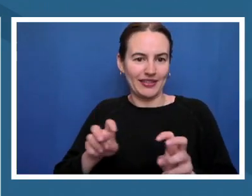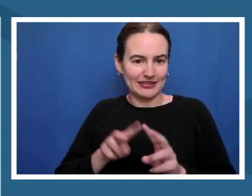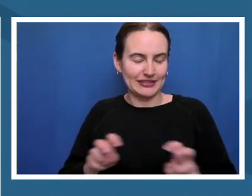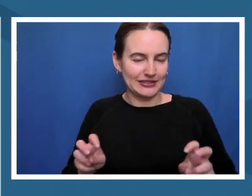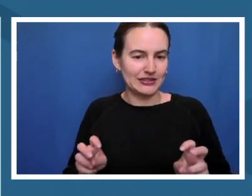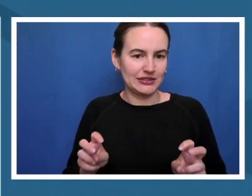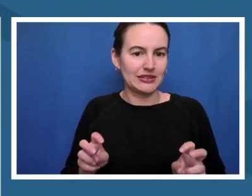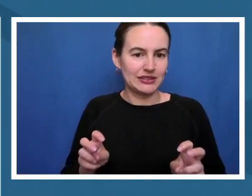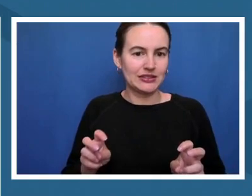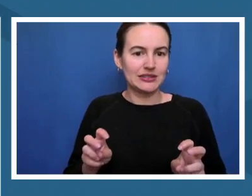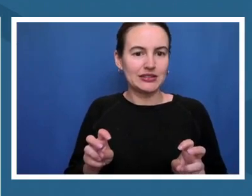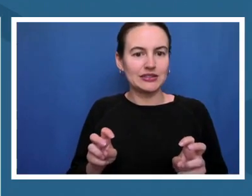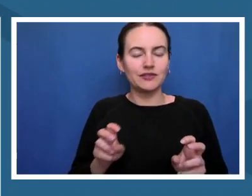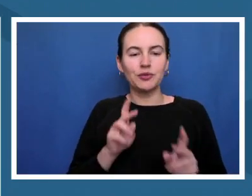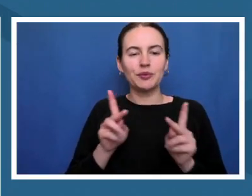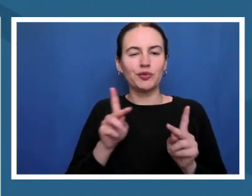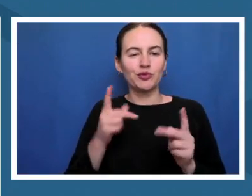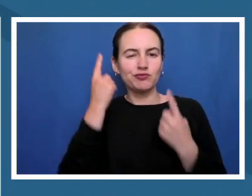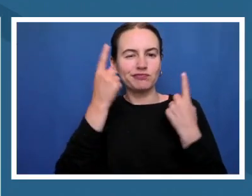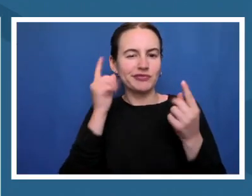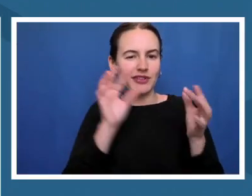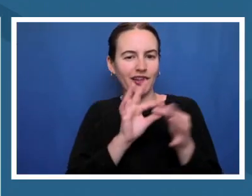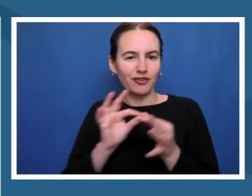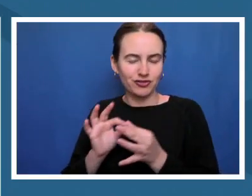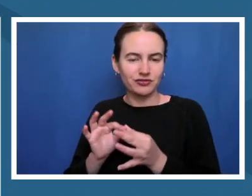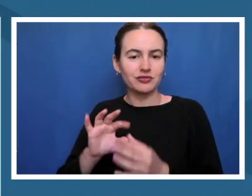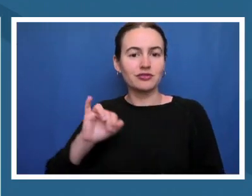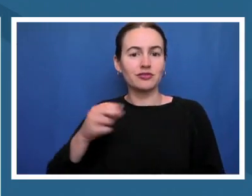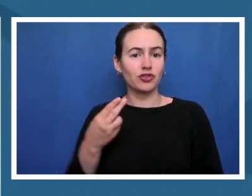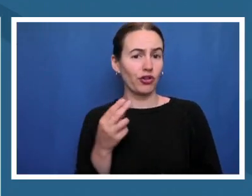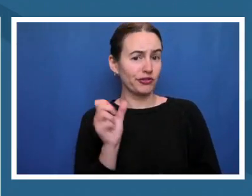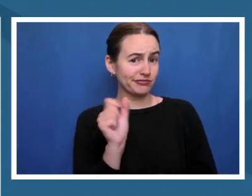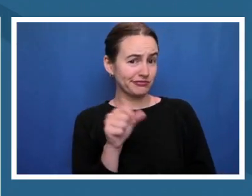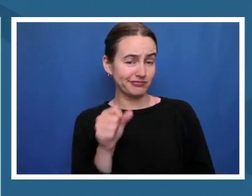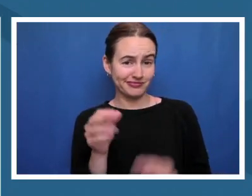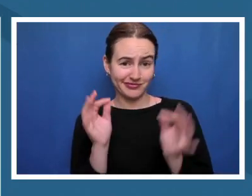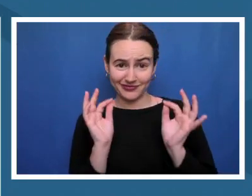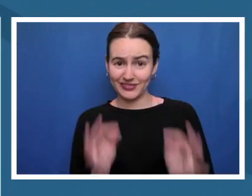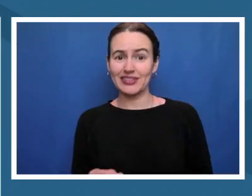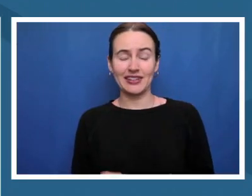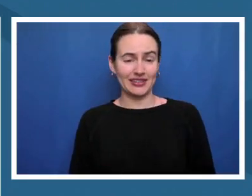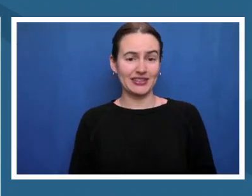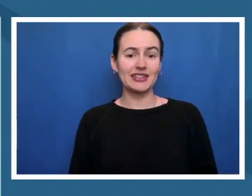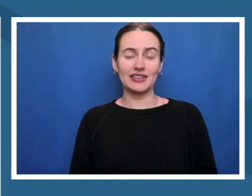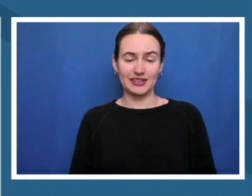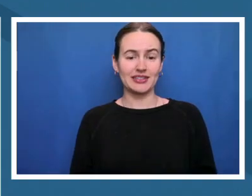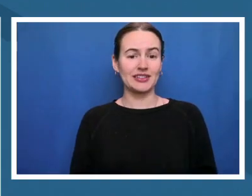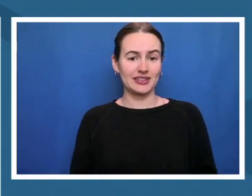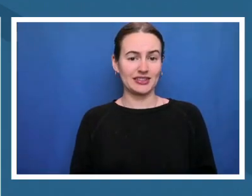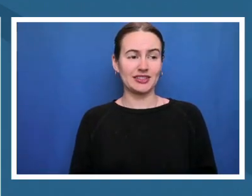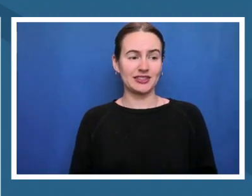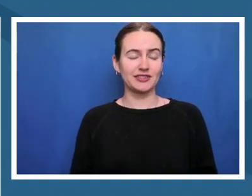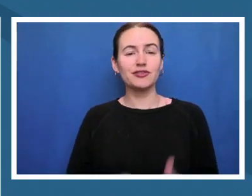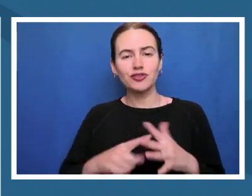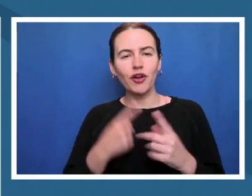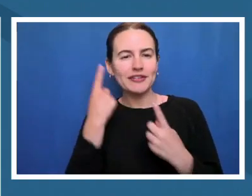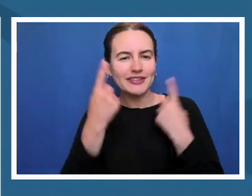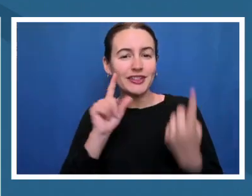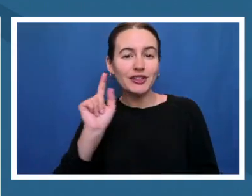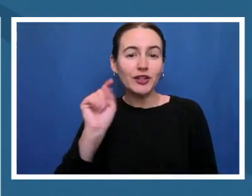consider connections yeah certainly i mean that gets into wonderful thinking